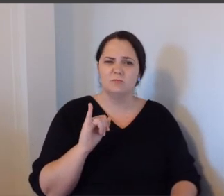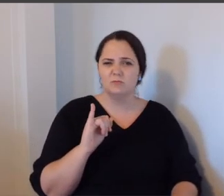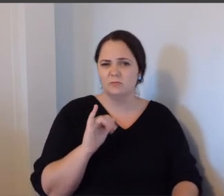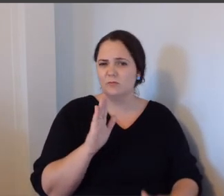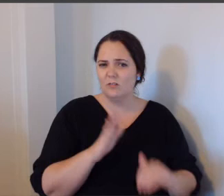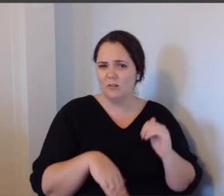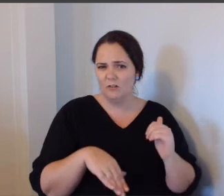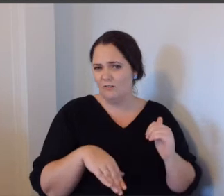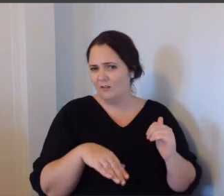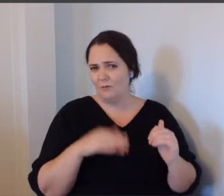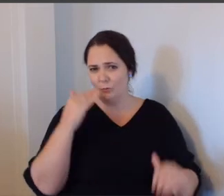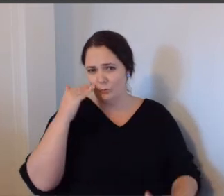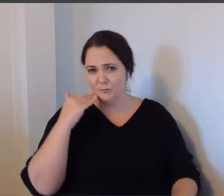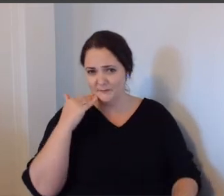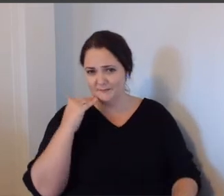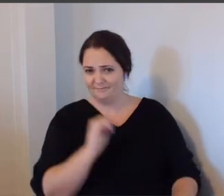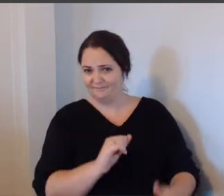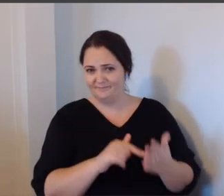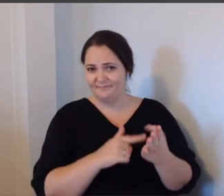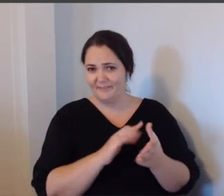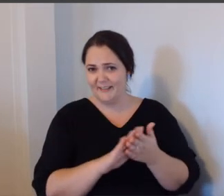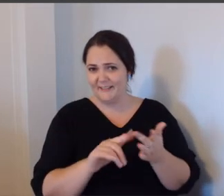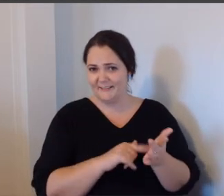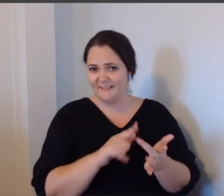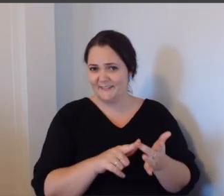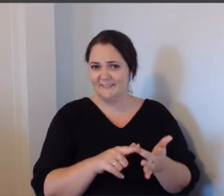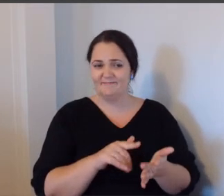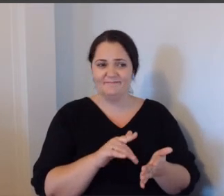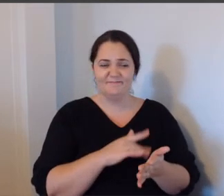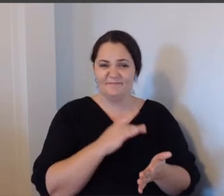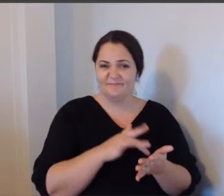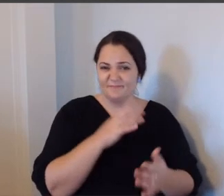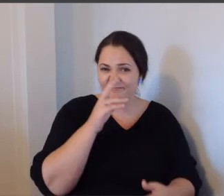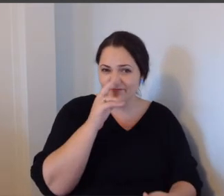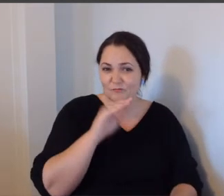highly contested. It also reminds us that the tortured genius has a much darker side and